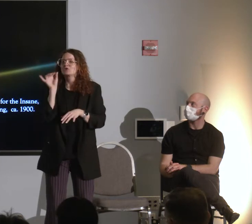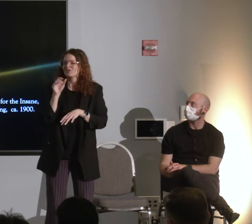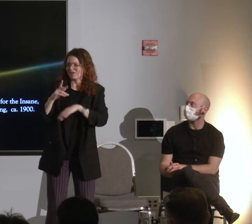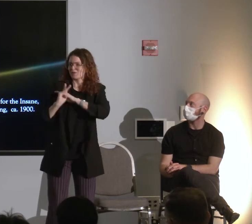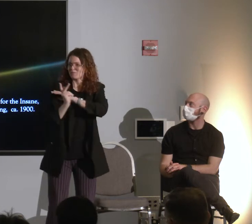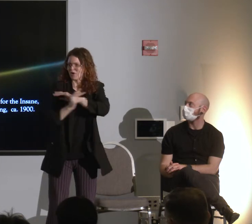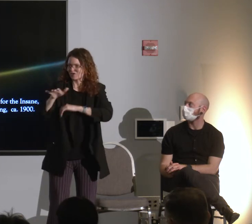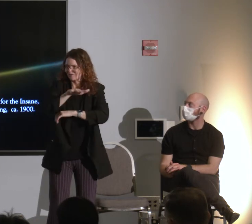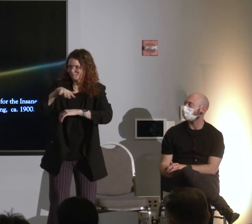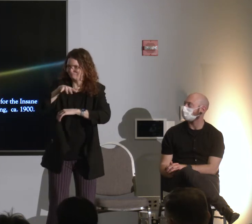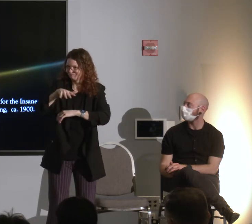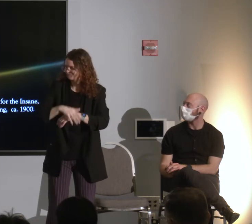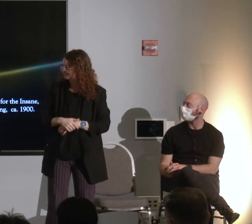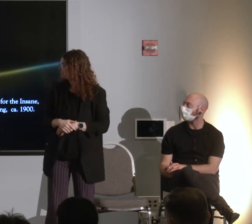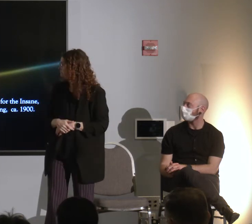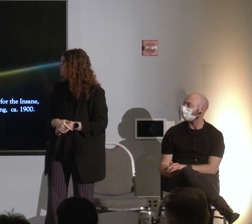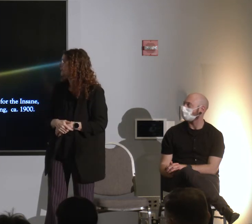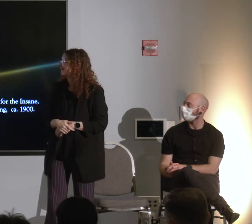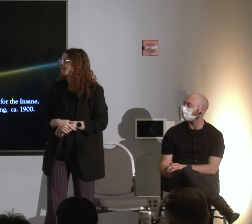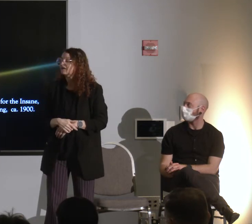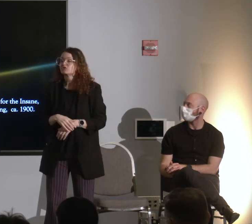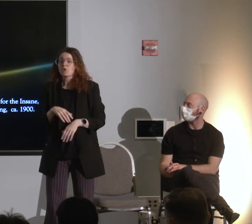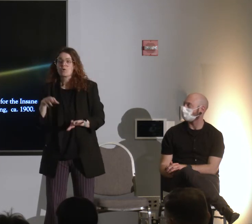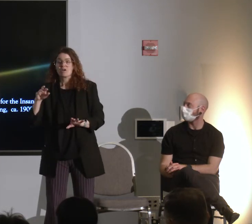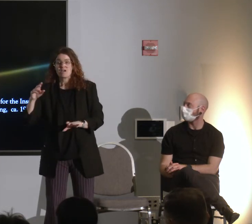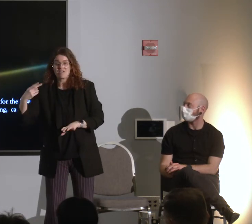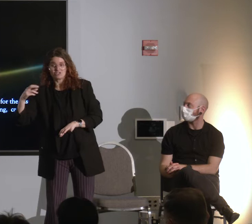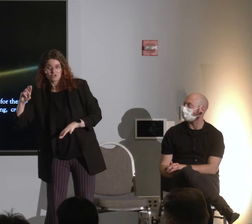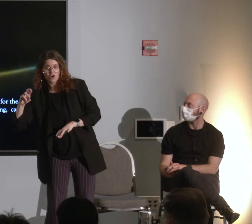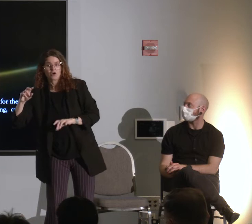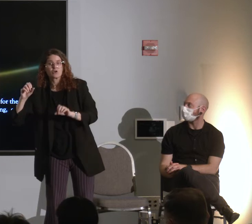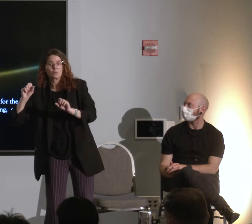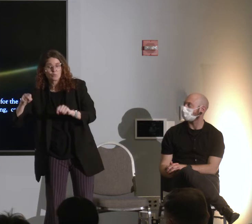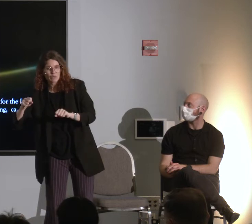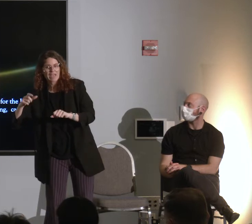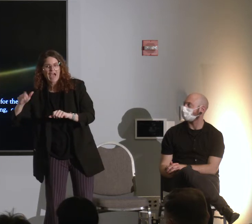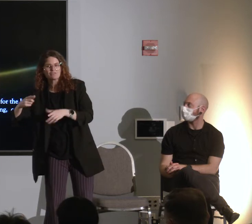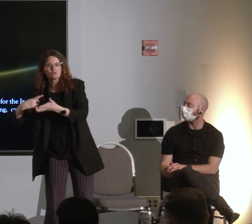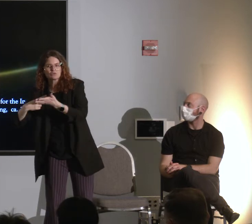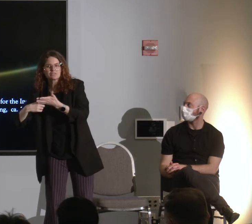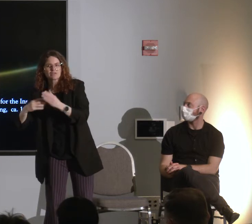Now, I can't very well talk about Richardson and not talk a little bit more about Trinity Church,